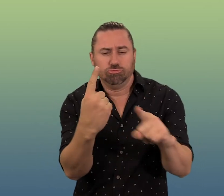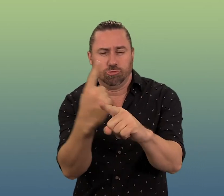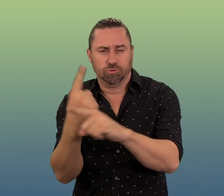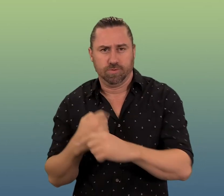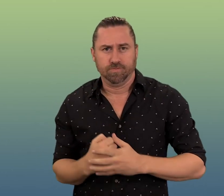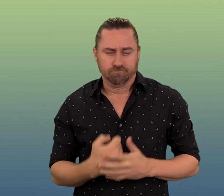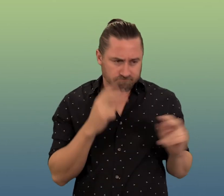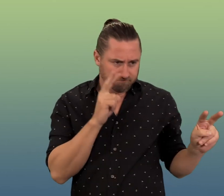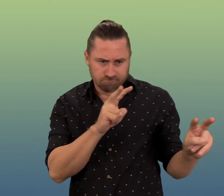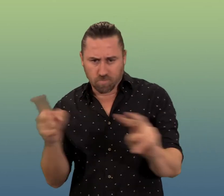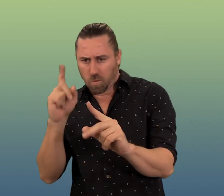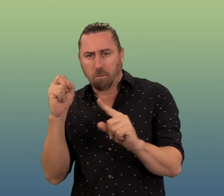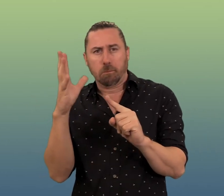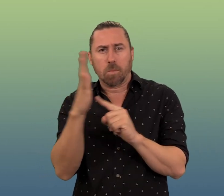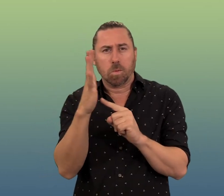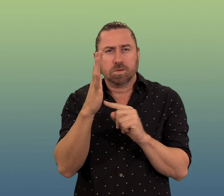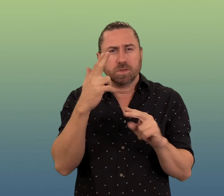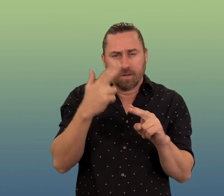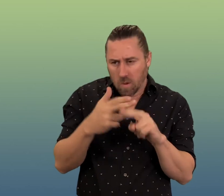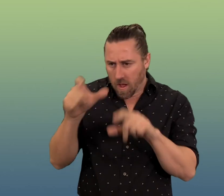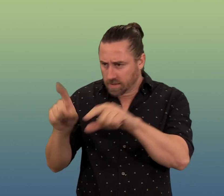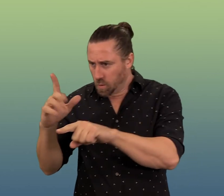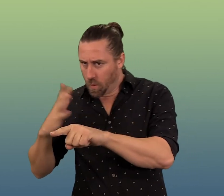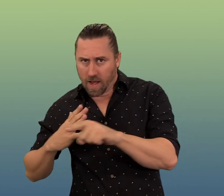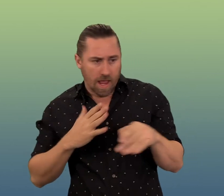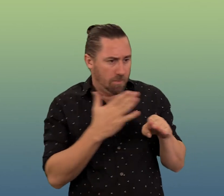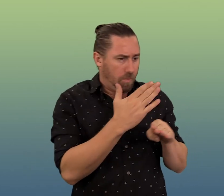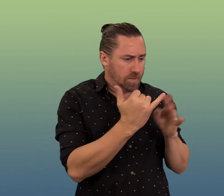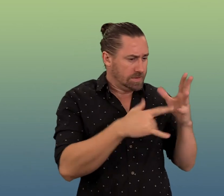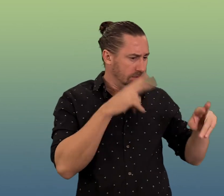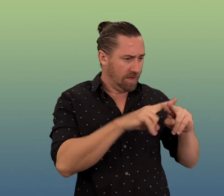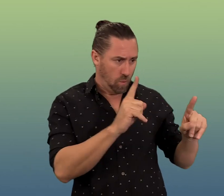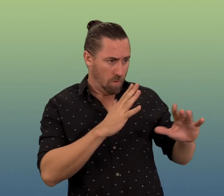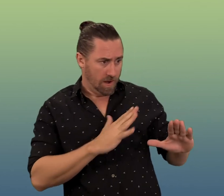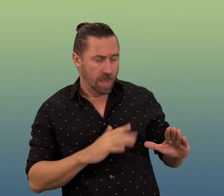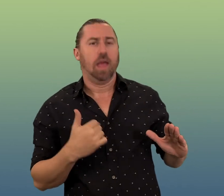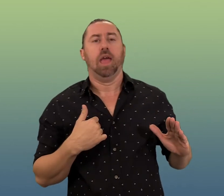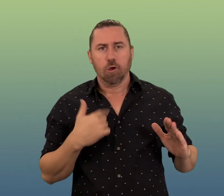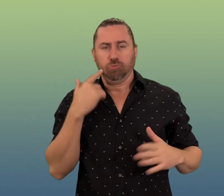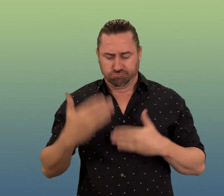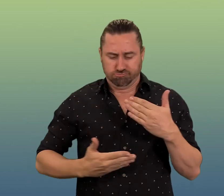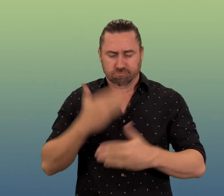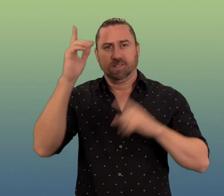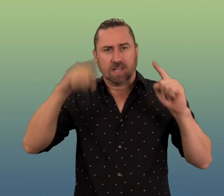Prioritise the areas of greatest customer and employee needs and establish the foundation for change.